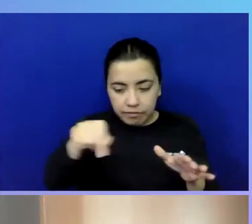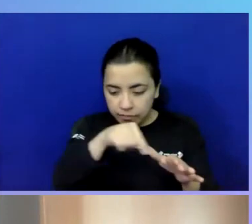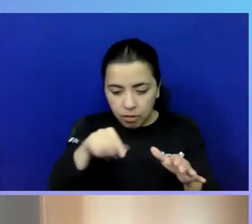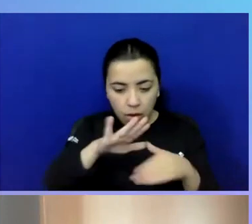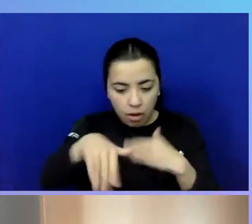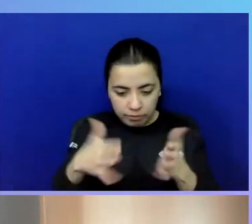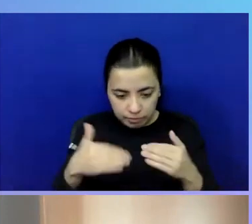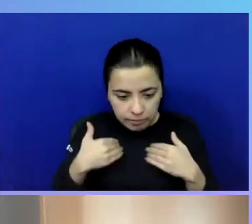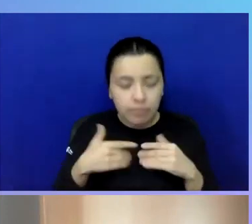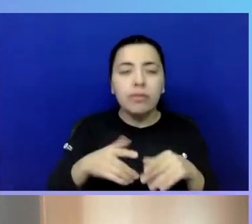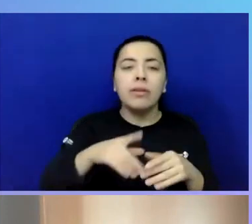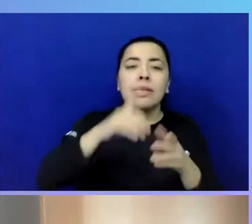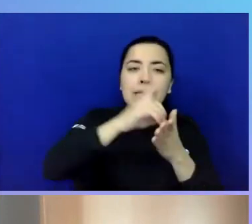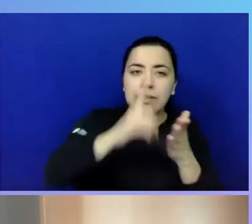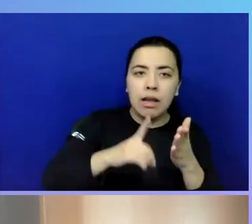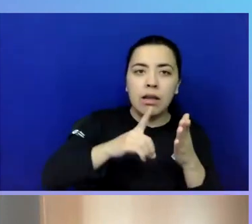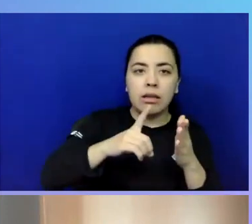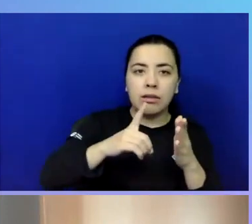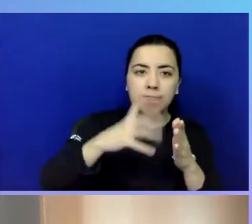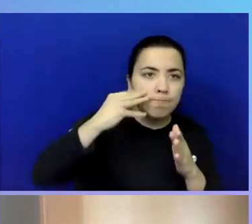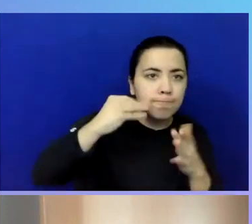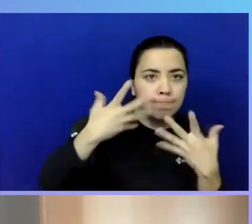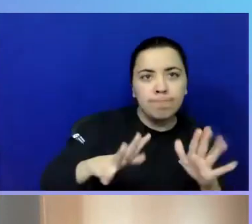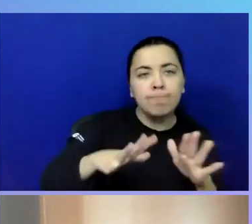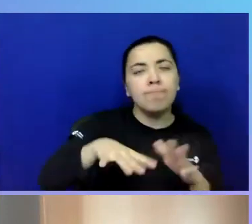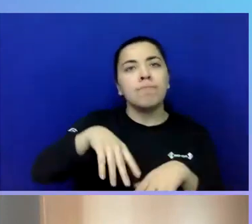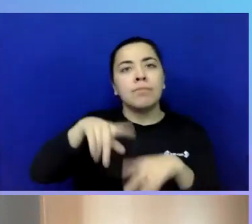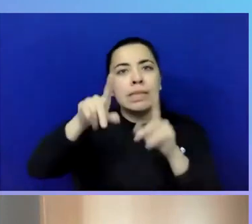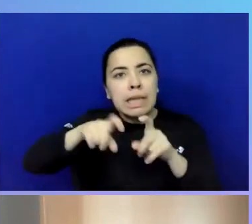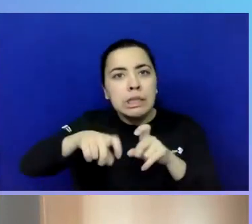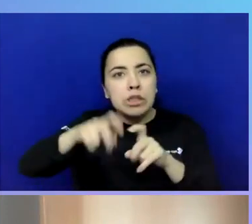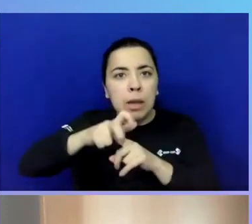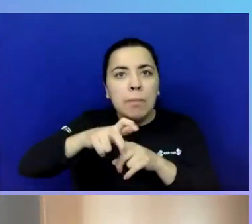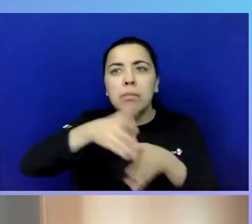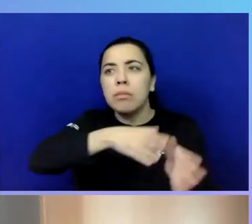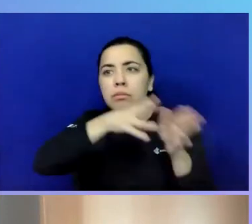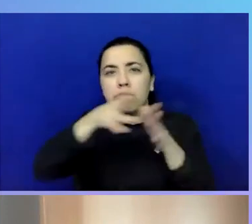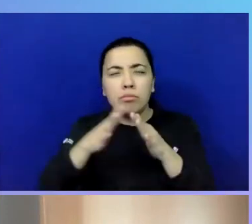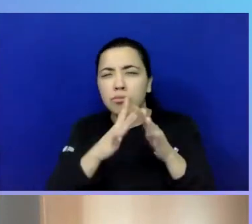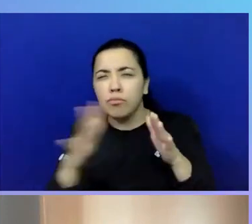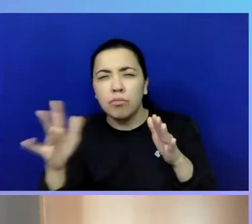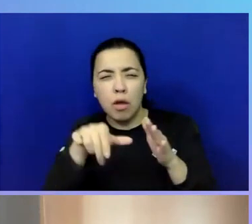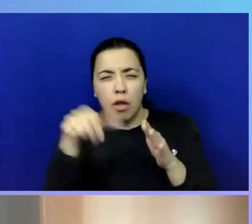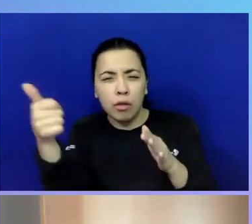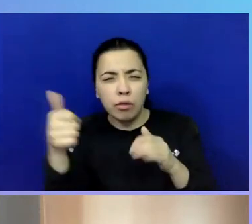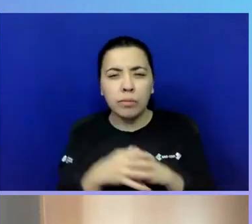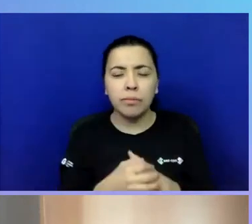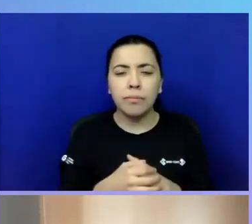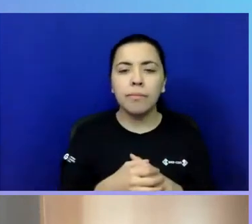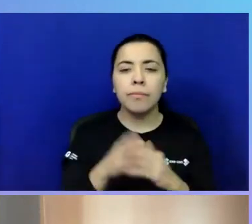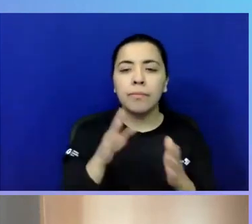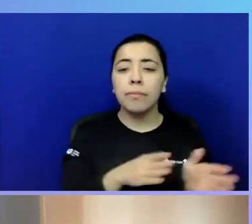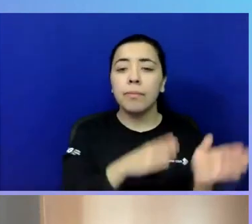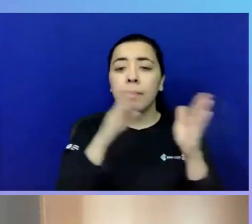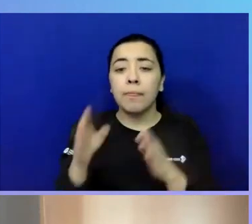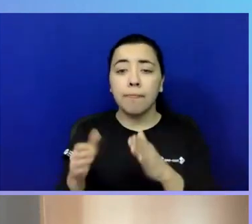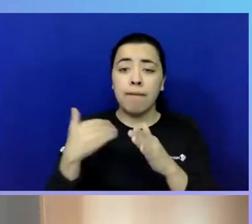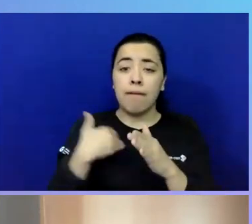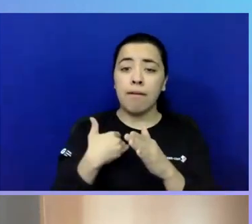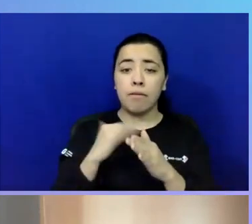testing champions and so on. We then have our domain collaboration. So as part of growing together, um,